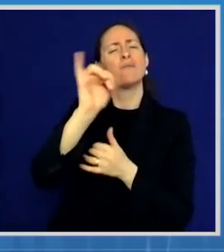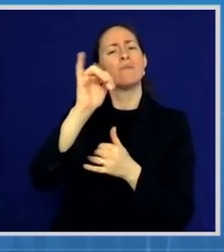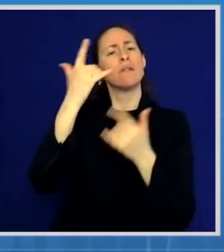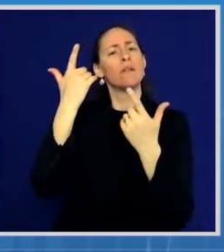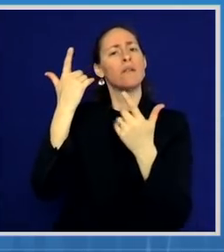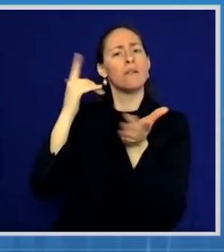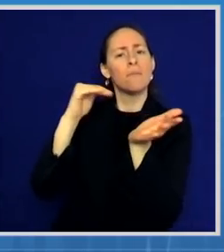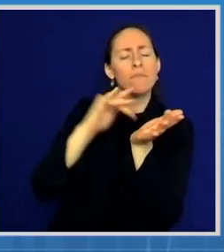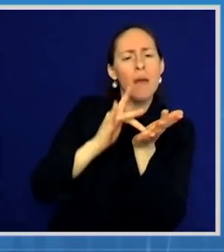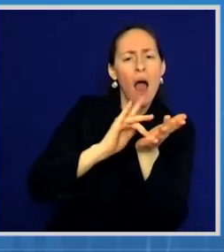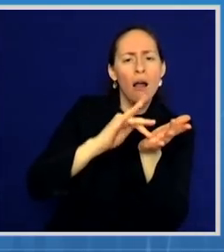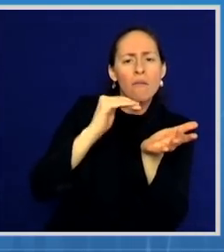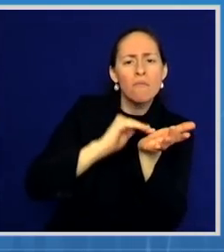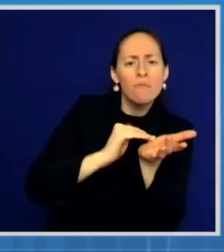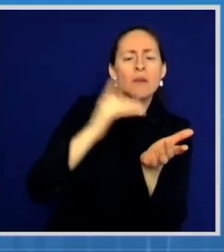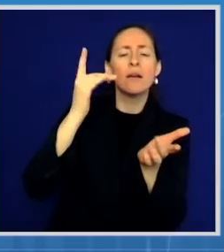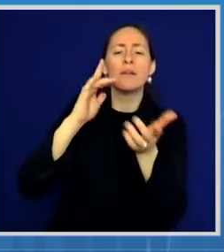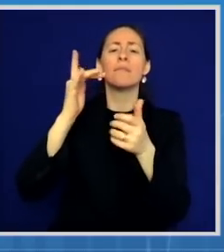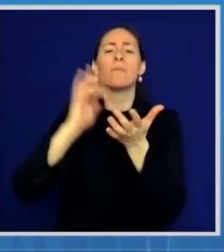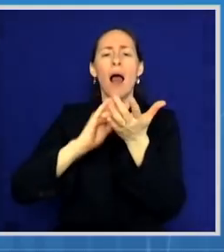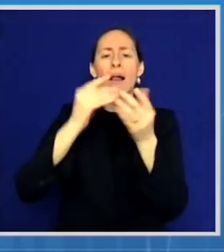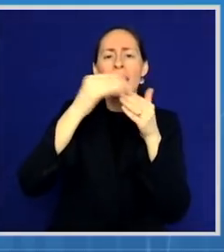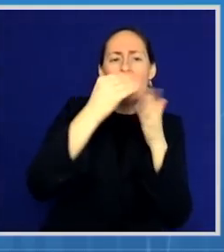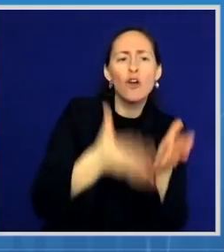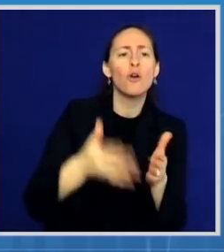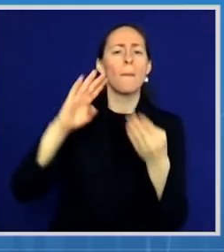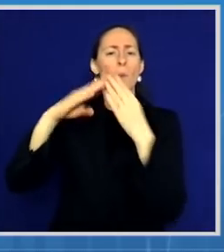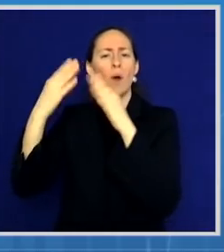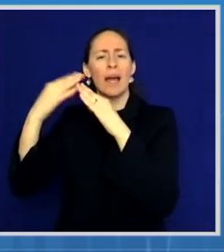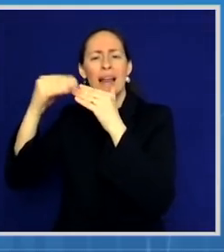But we are also working closely with social media companies